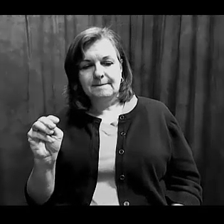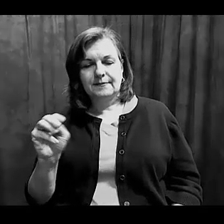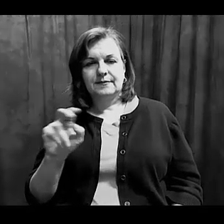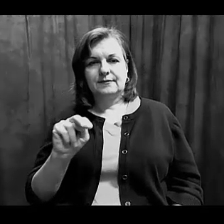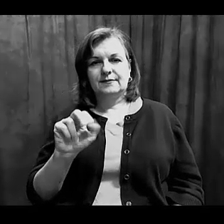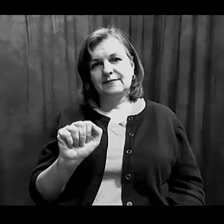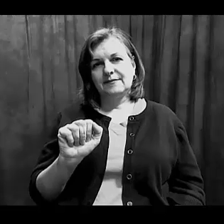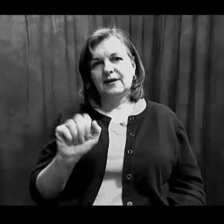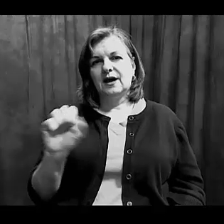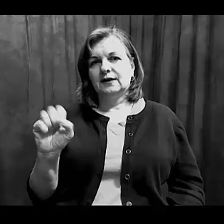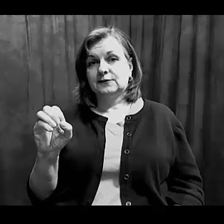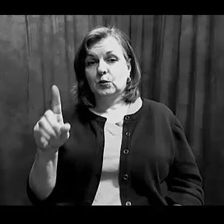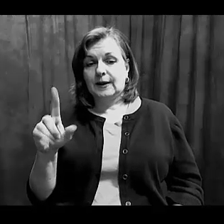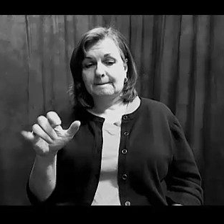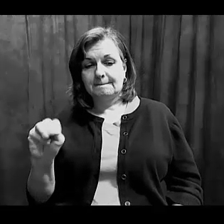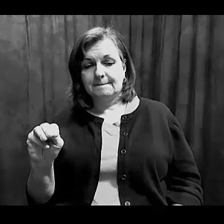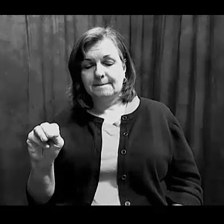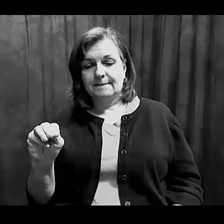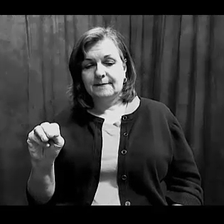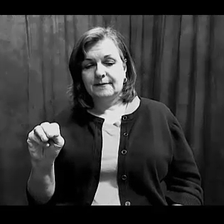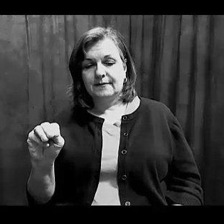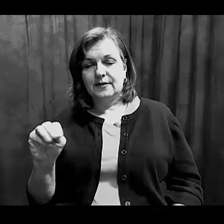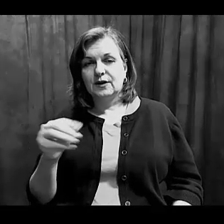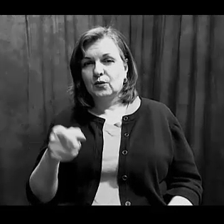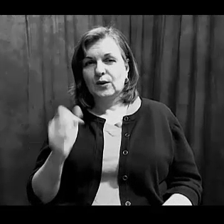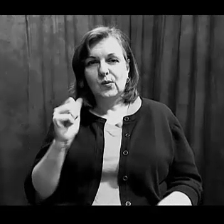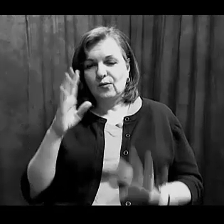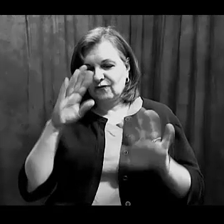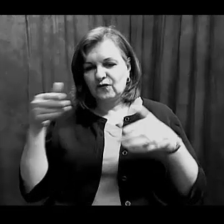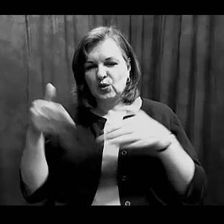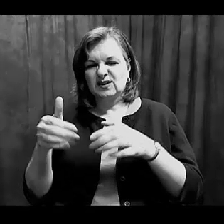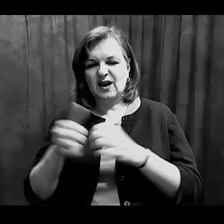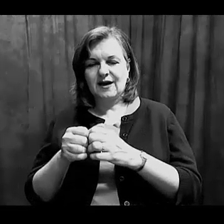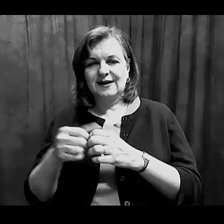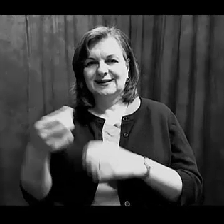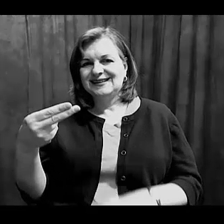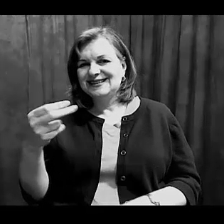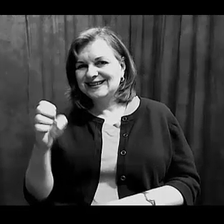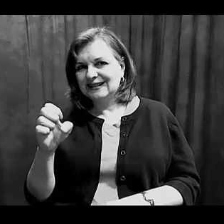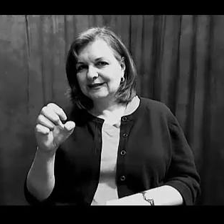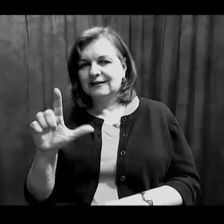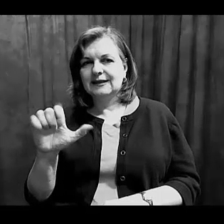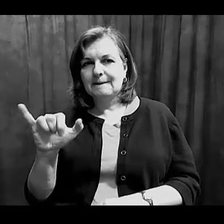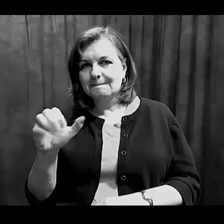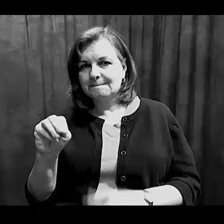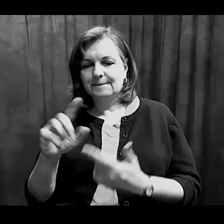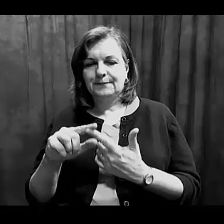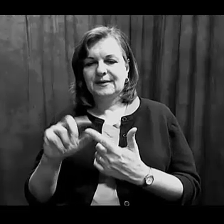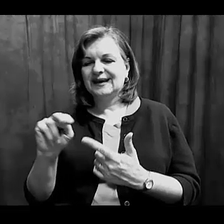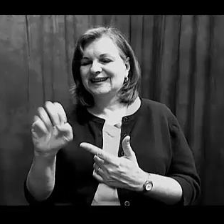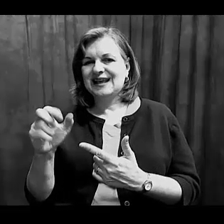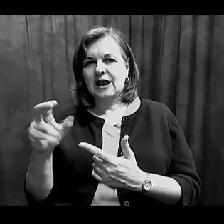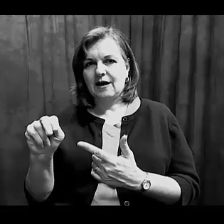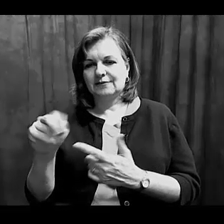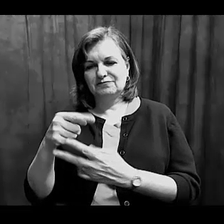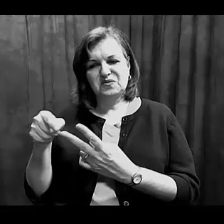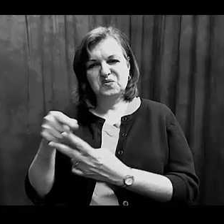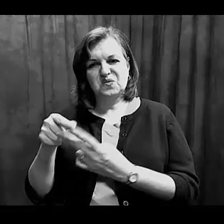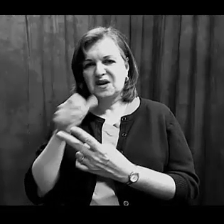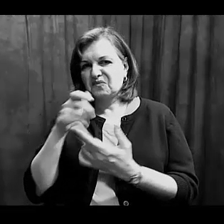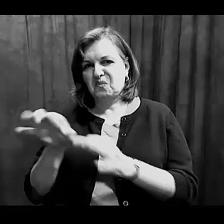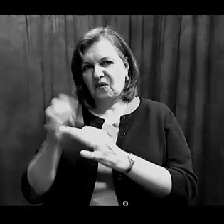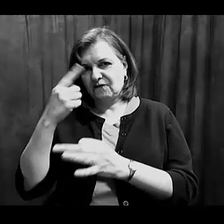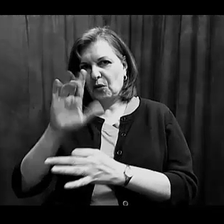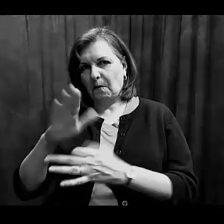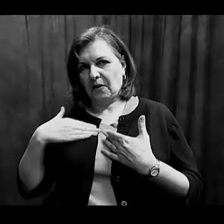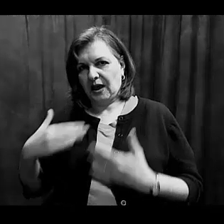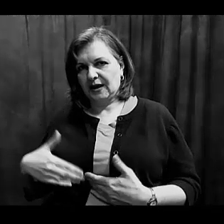lots of these what we won't focus on much for you of course are helium and neon -- these are not important things for you [biologically!]